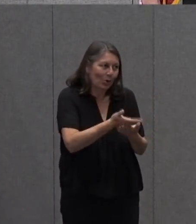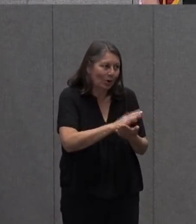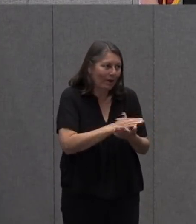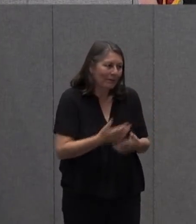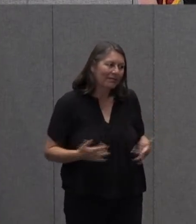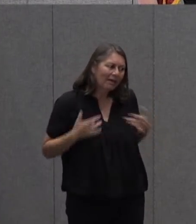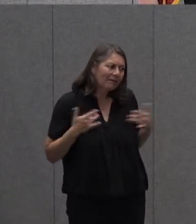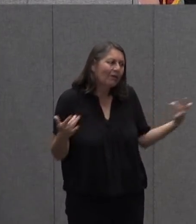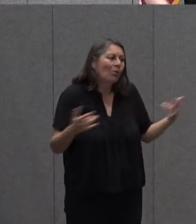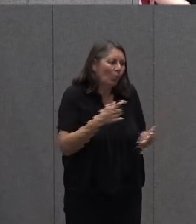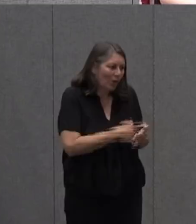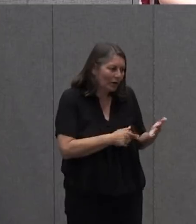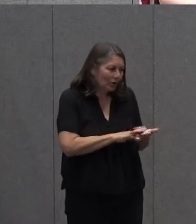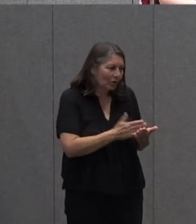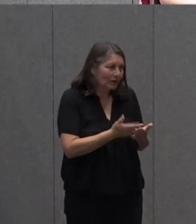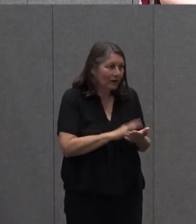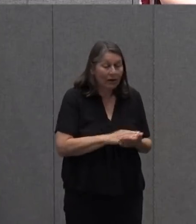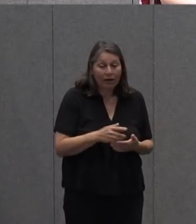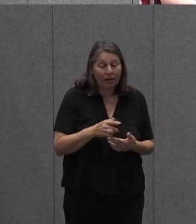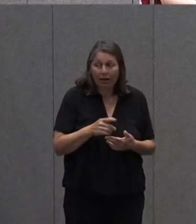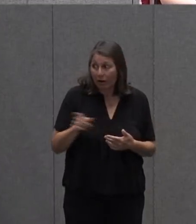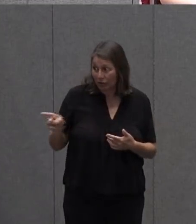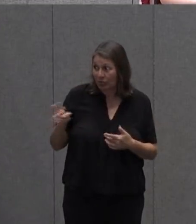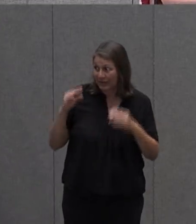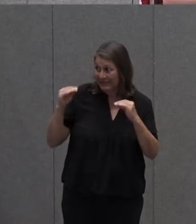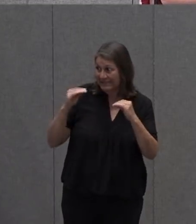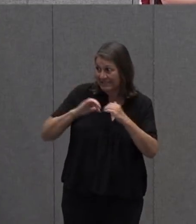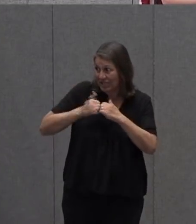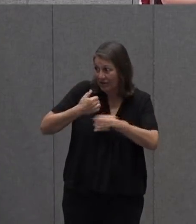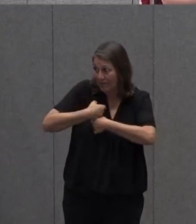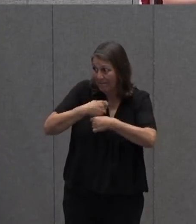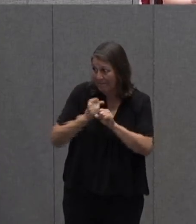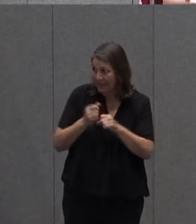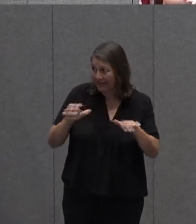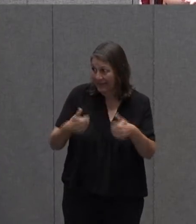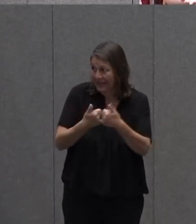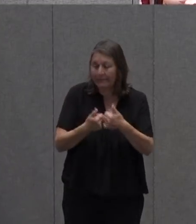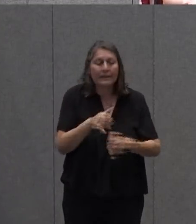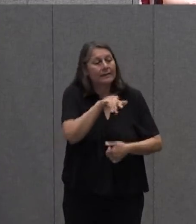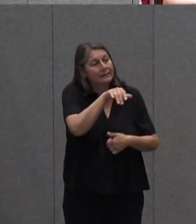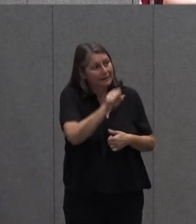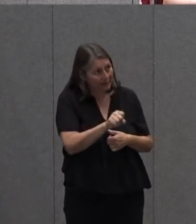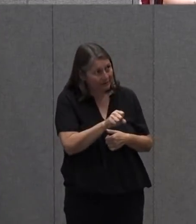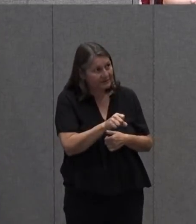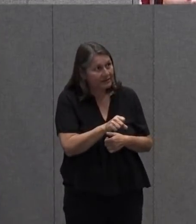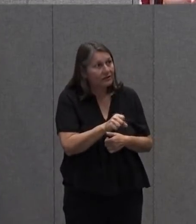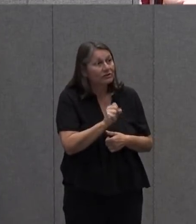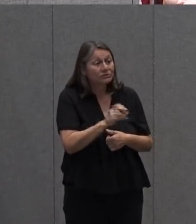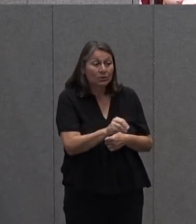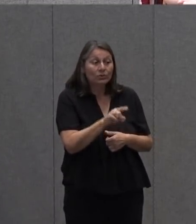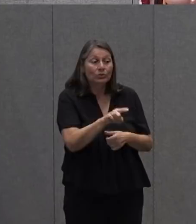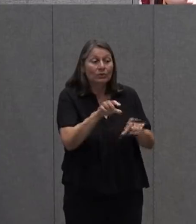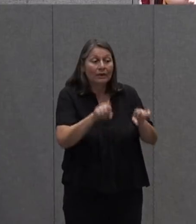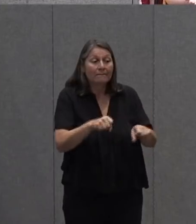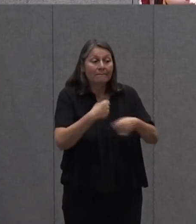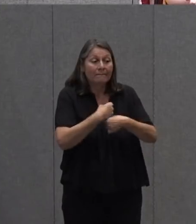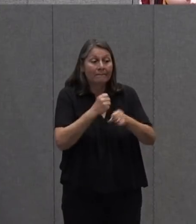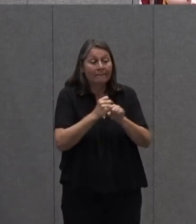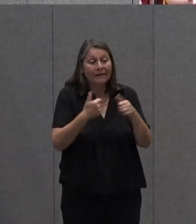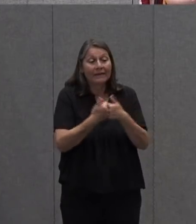All right, are you gonna teach our friends how to make this? Absolutely, so spin a sound is a game that we can play at home. We just need a couple of resources to make it.